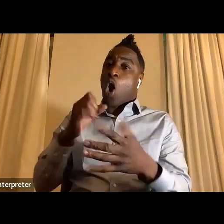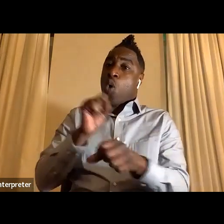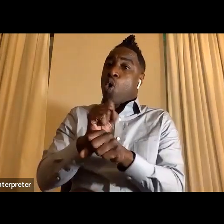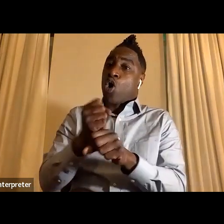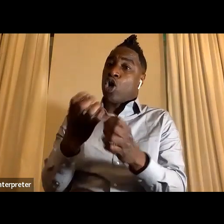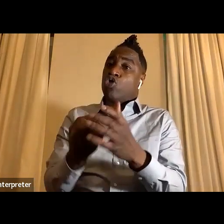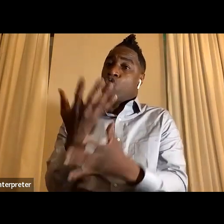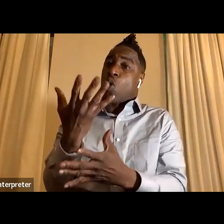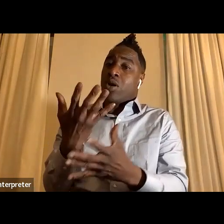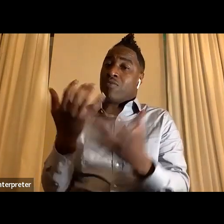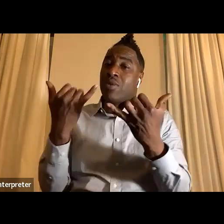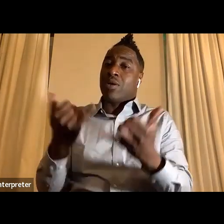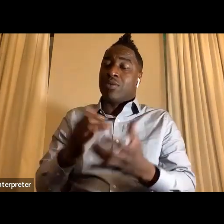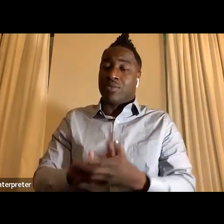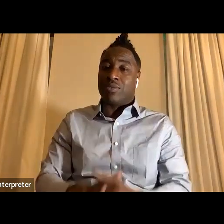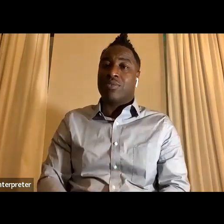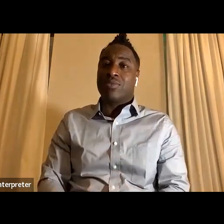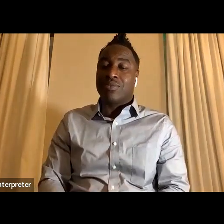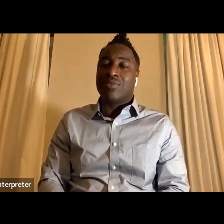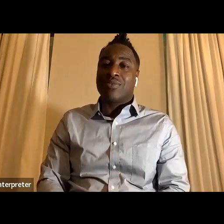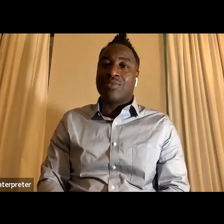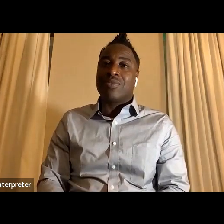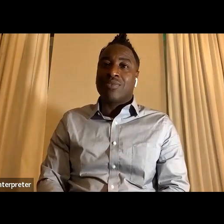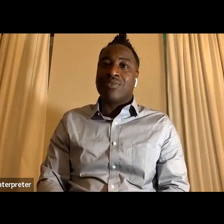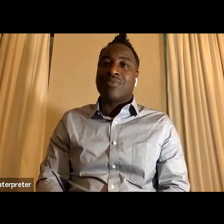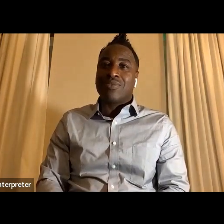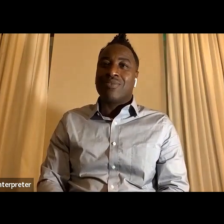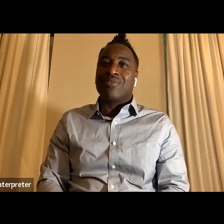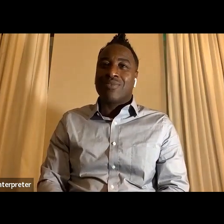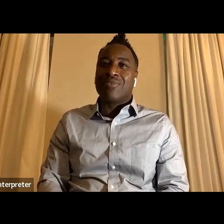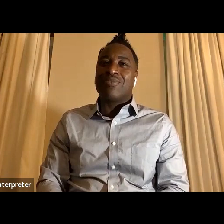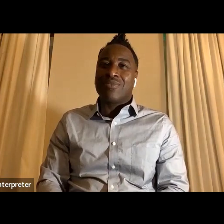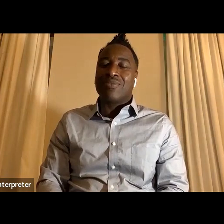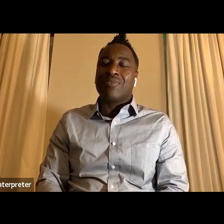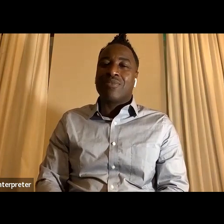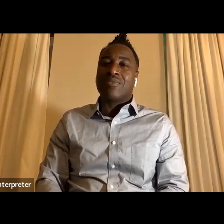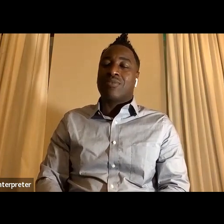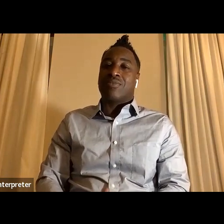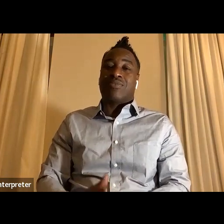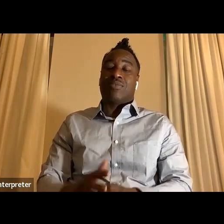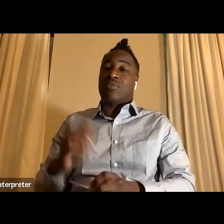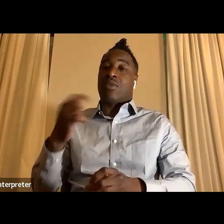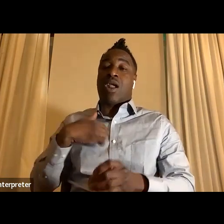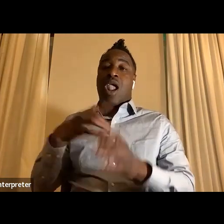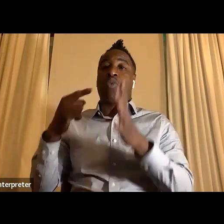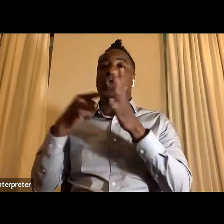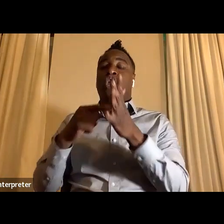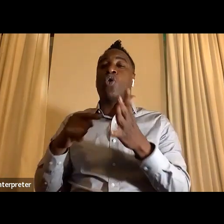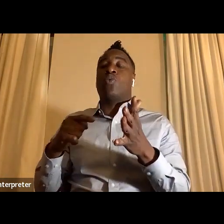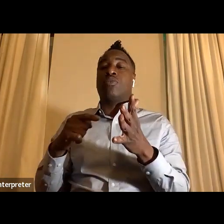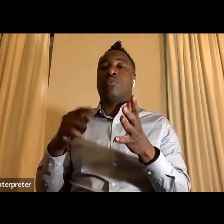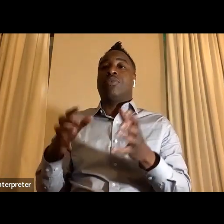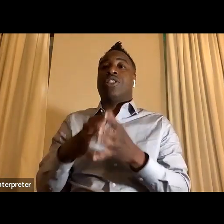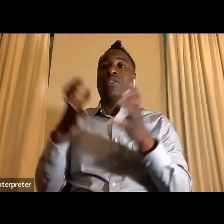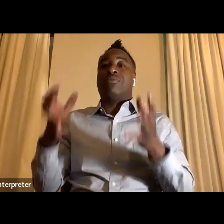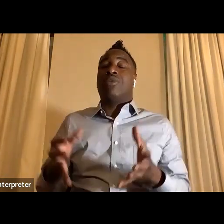that. I guess I'll show constantly as much as it's as much space as I'm allowed to.